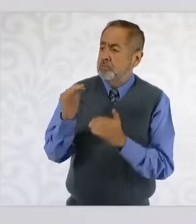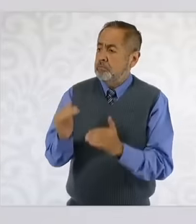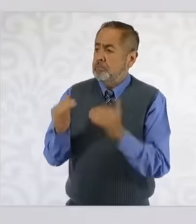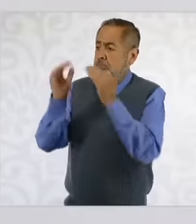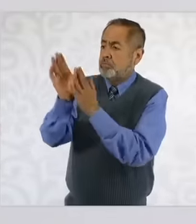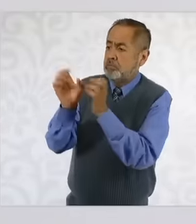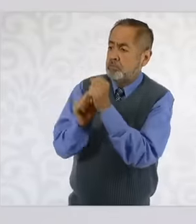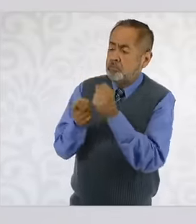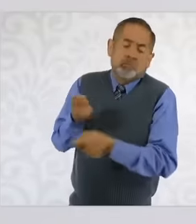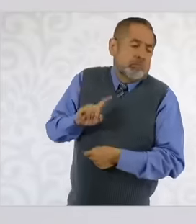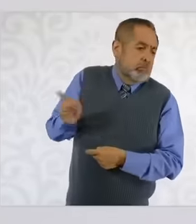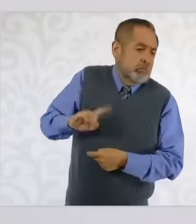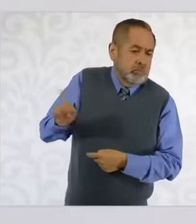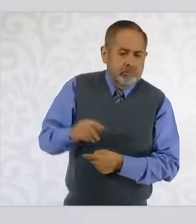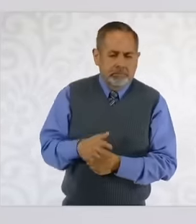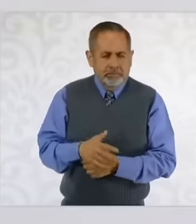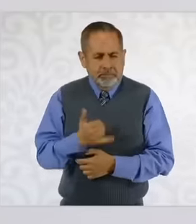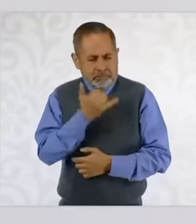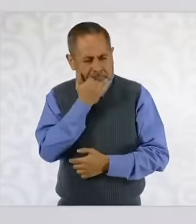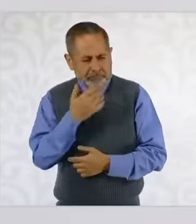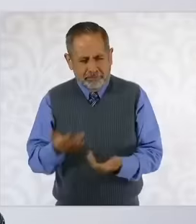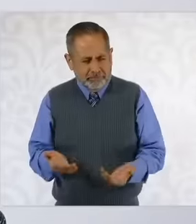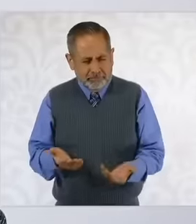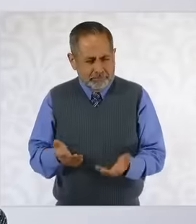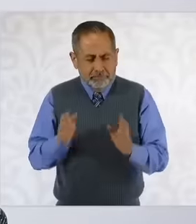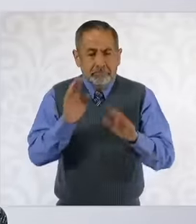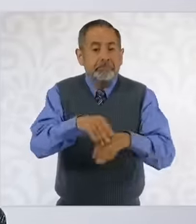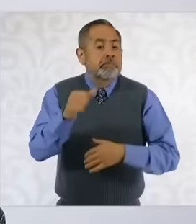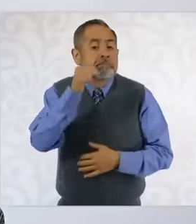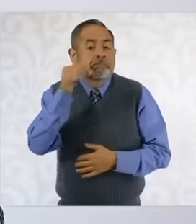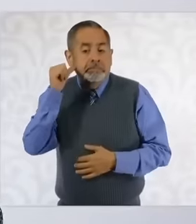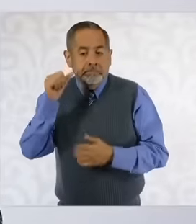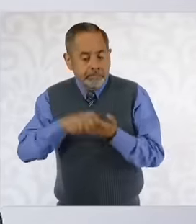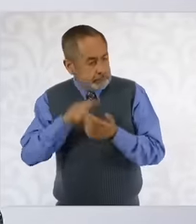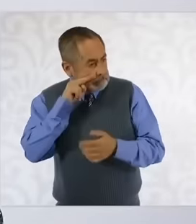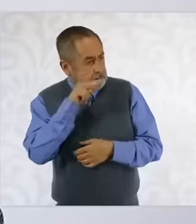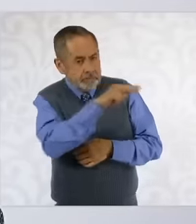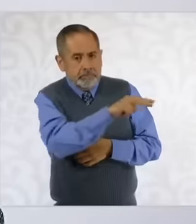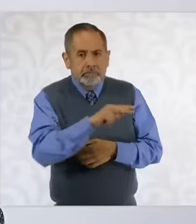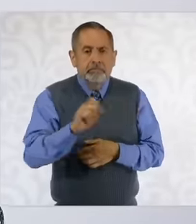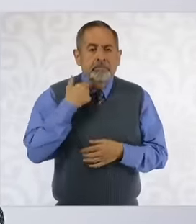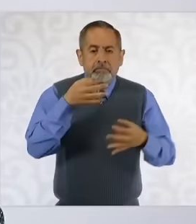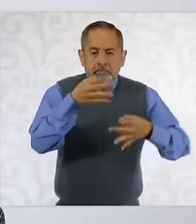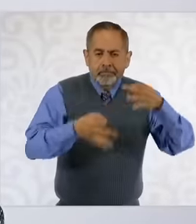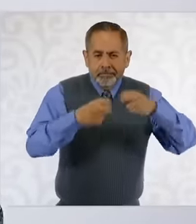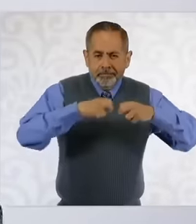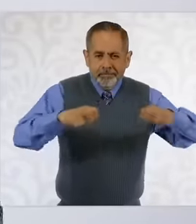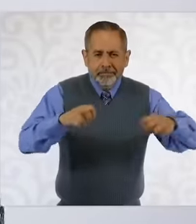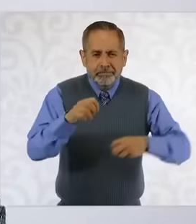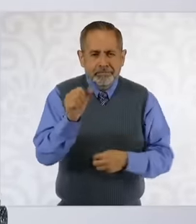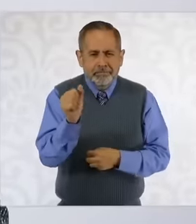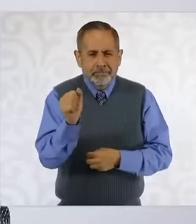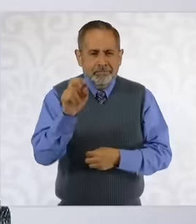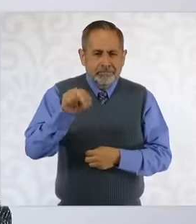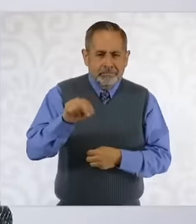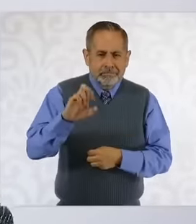found out about the participation of Minister Sánchez Cordero in the congress. By the way, I congratulate her for an